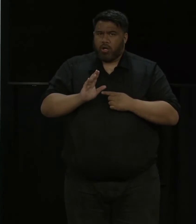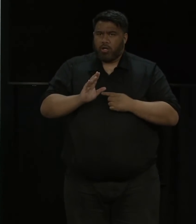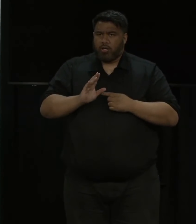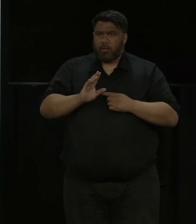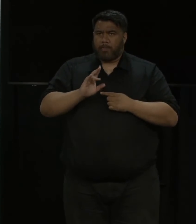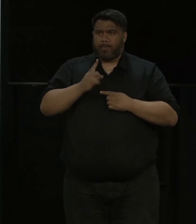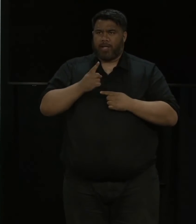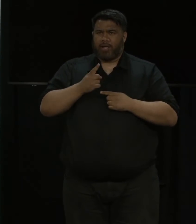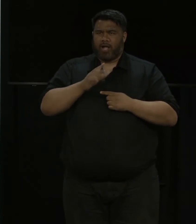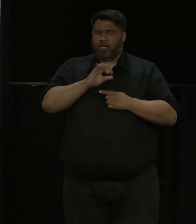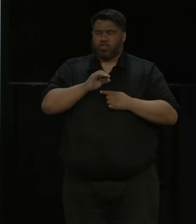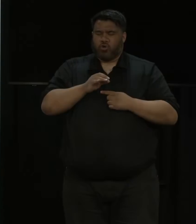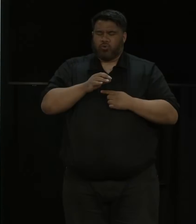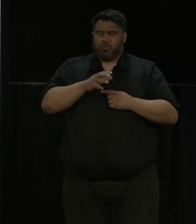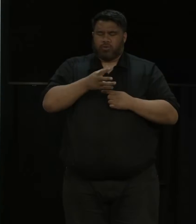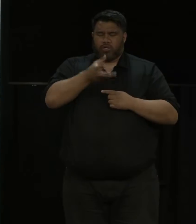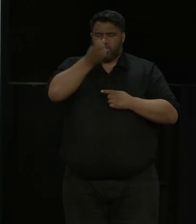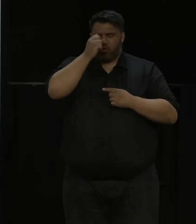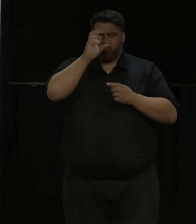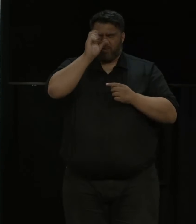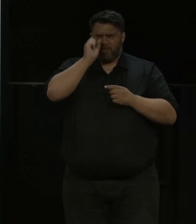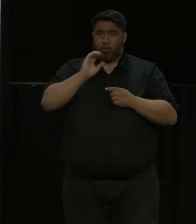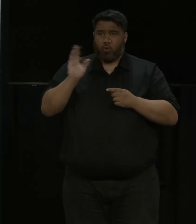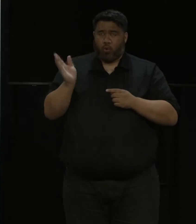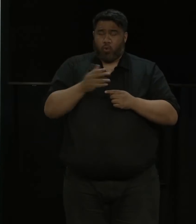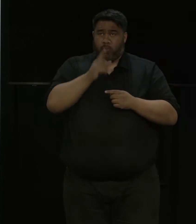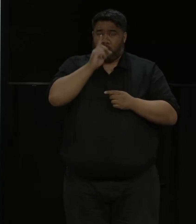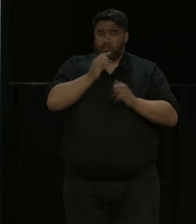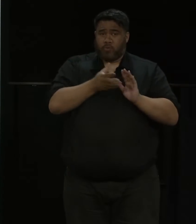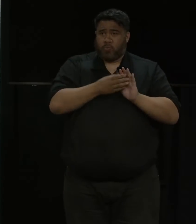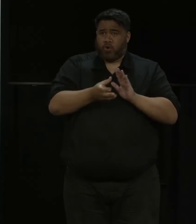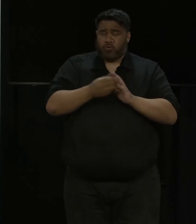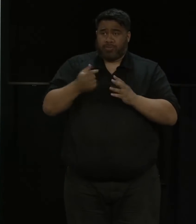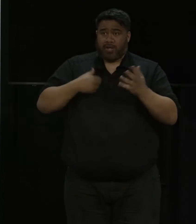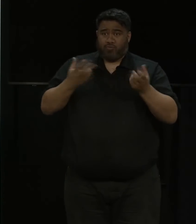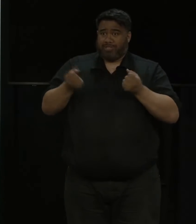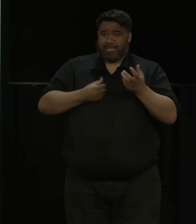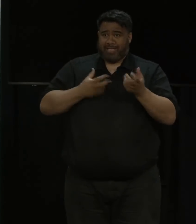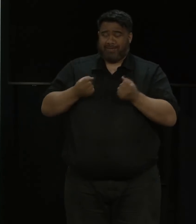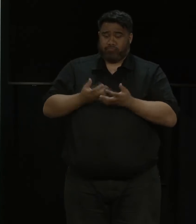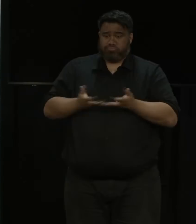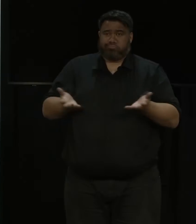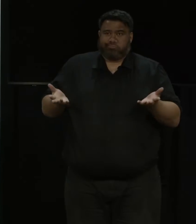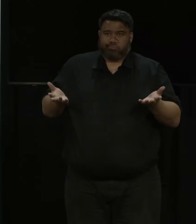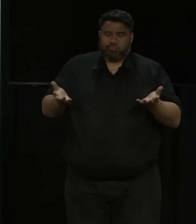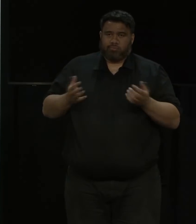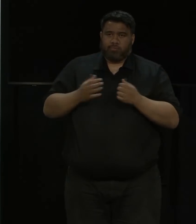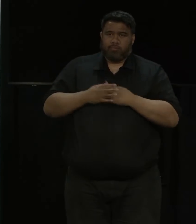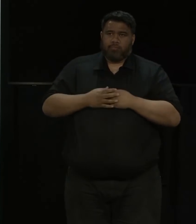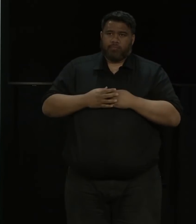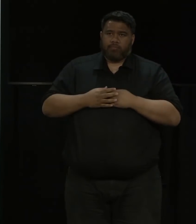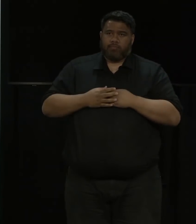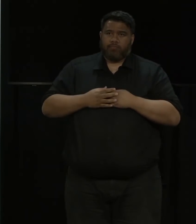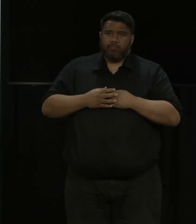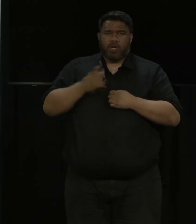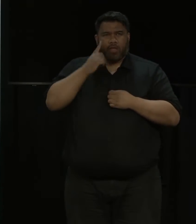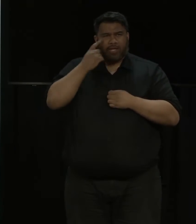Maori and data . I haven't said we haven't received any modelling but I don't take a photographic